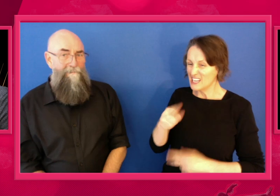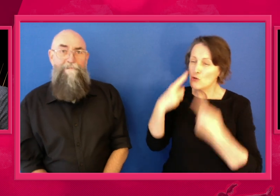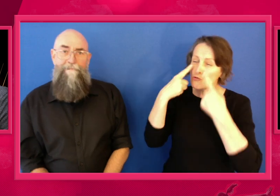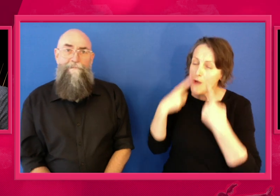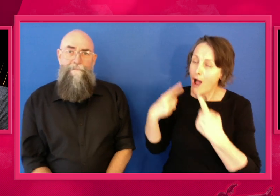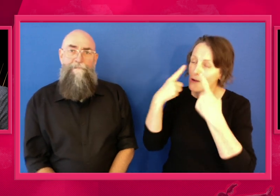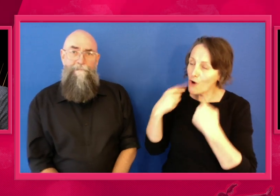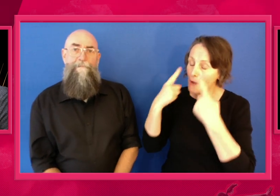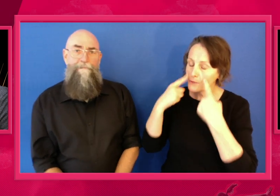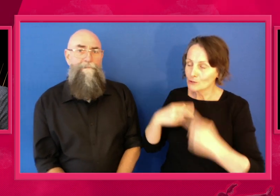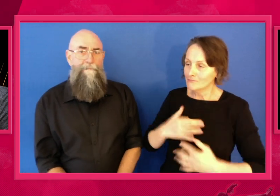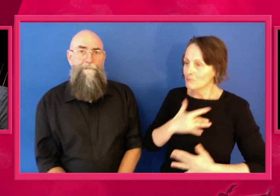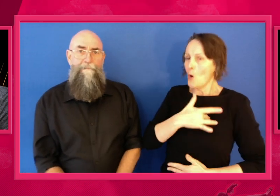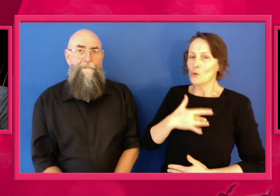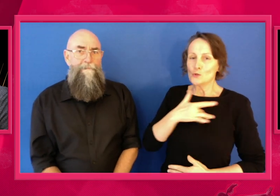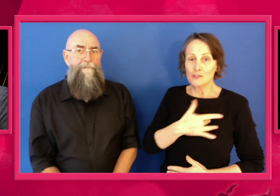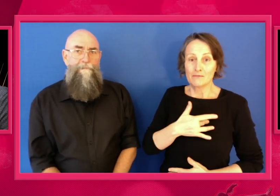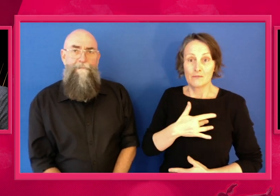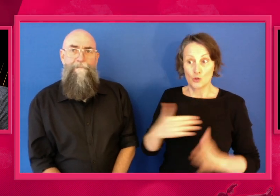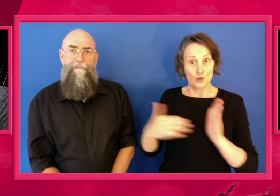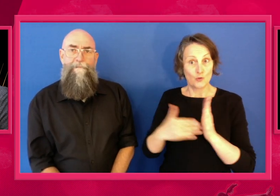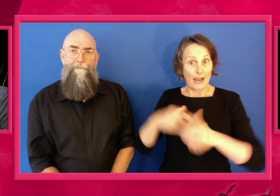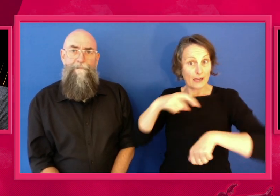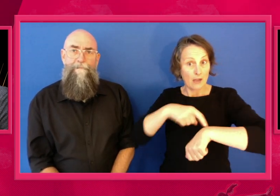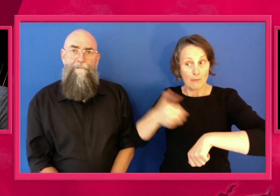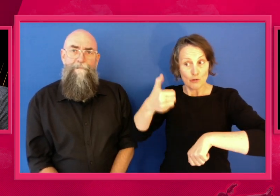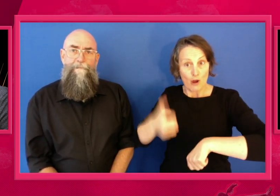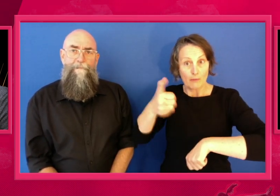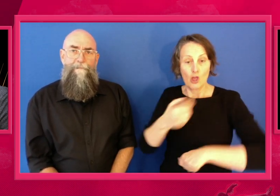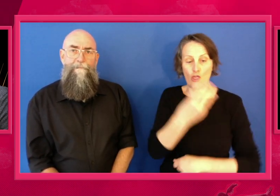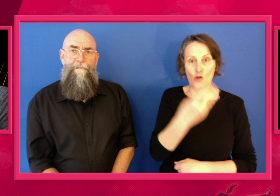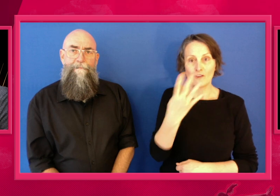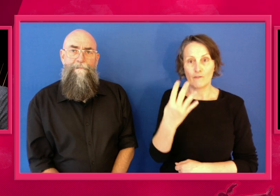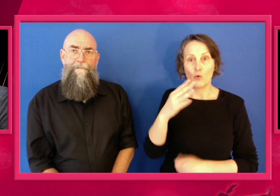to him. He raced today in the time trial, he finished in 34 minutes 39 seconds point